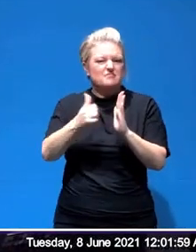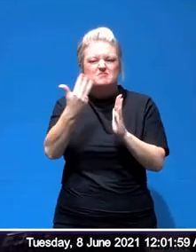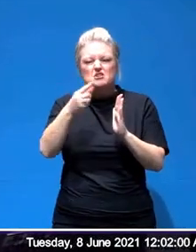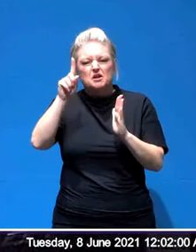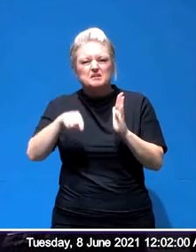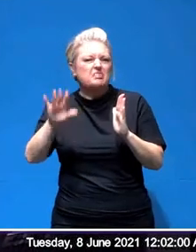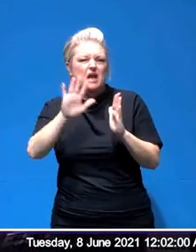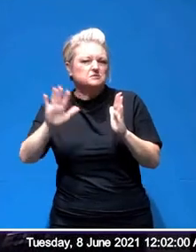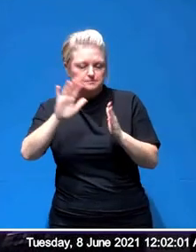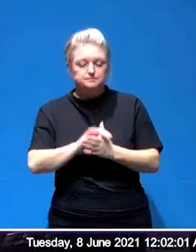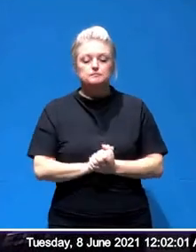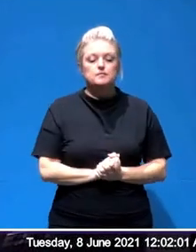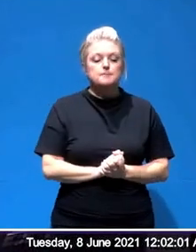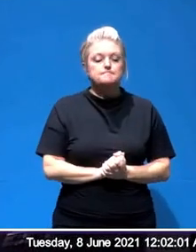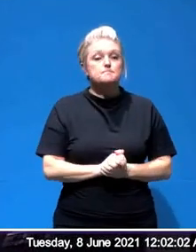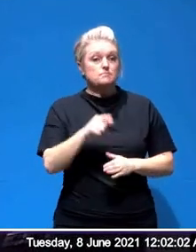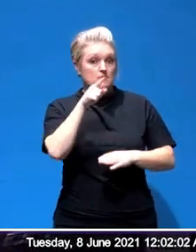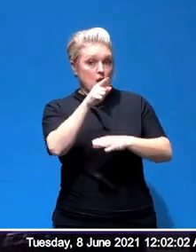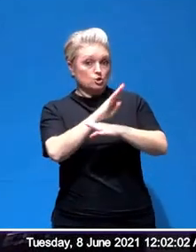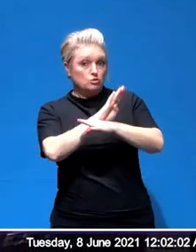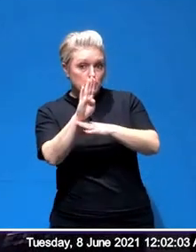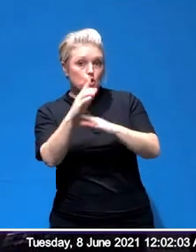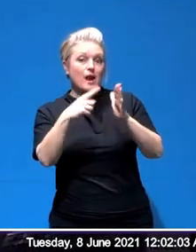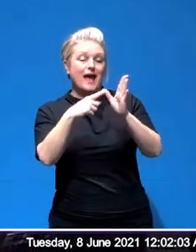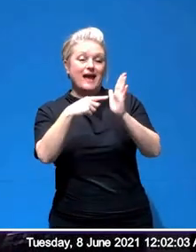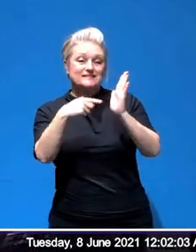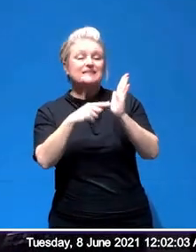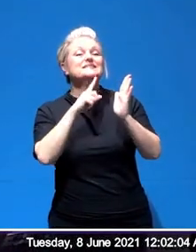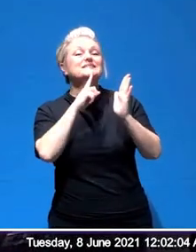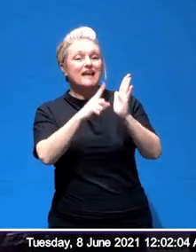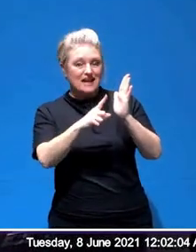The AAT ordered that the modifications be funded through NDIS.